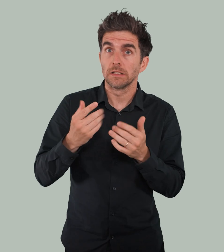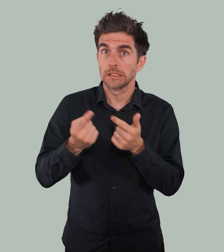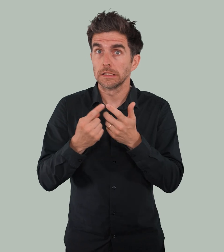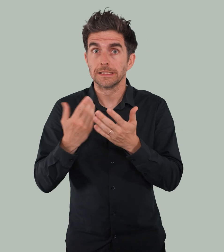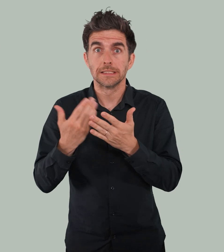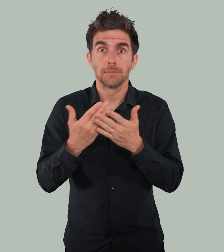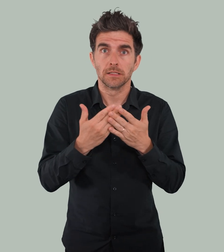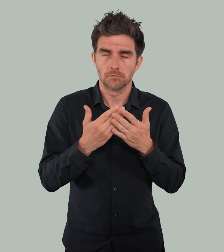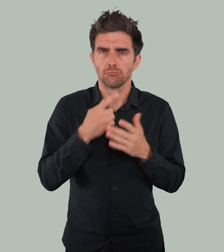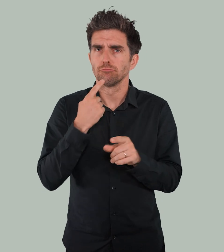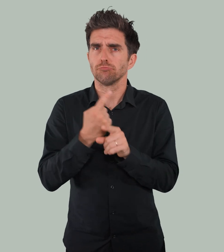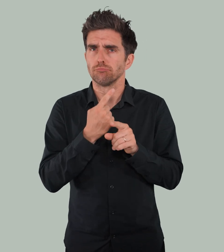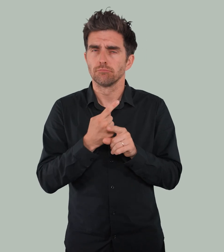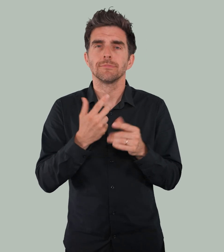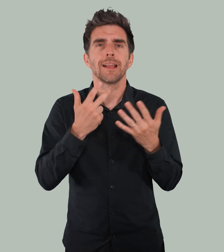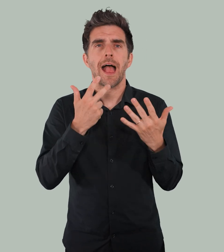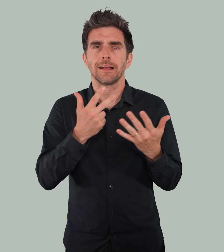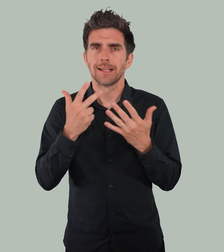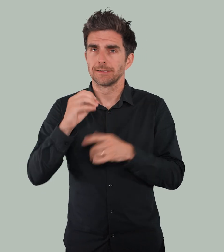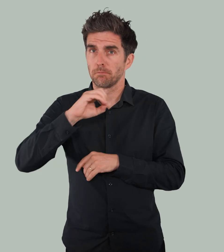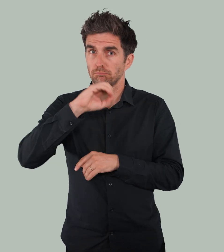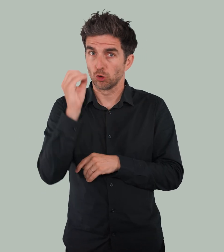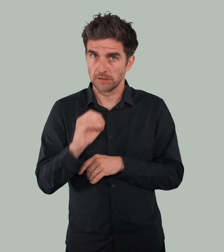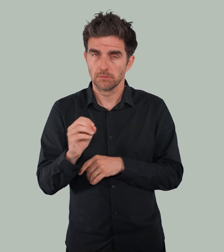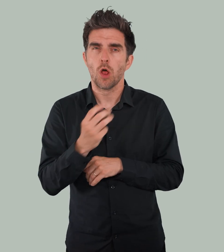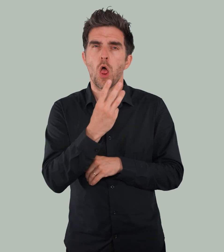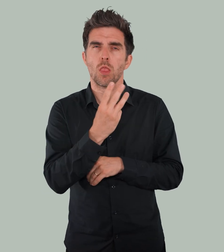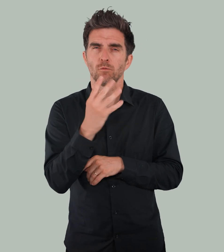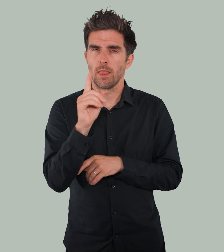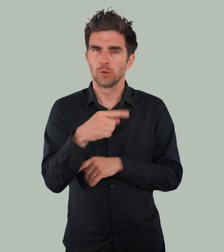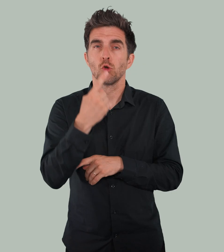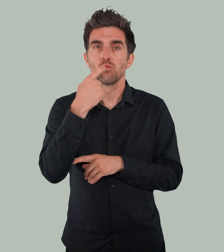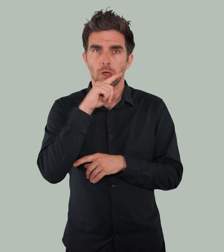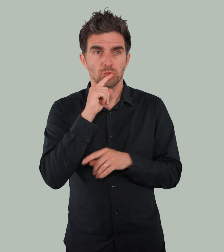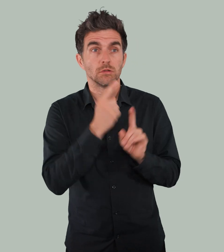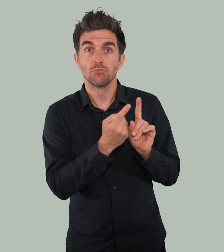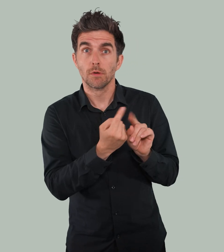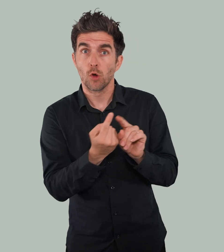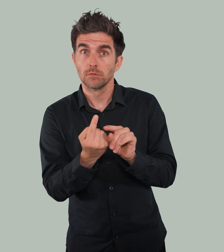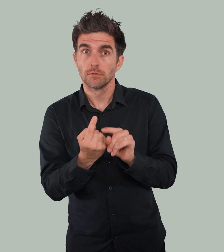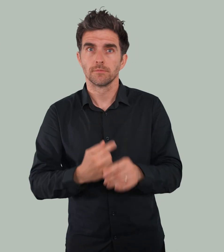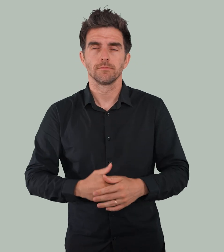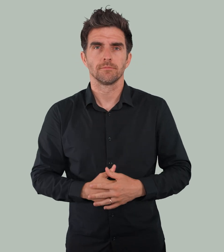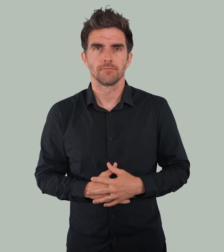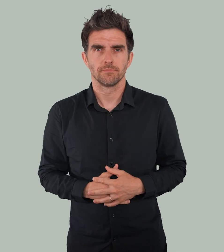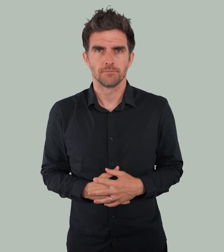demands are mentioned in 88% (~34,100) of responses.